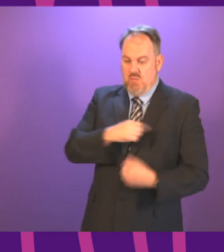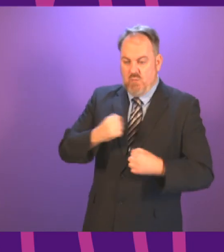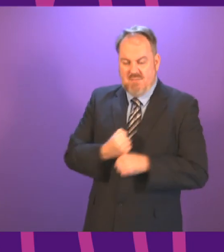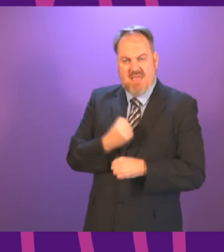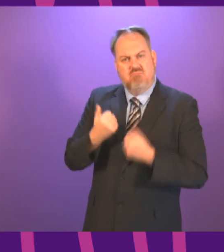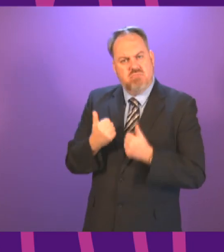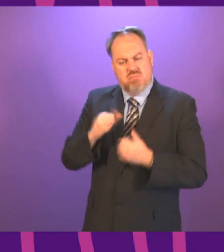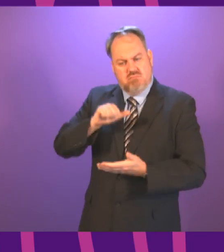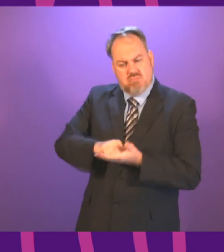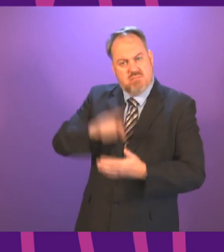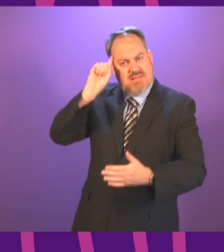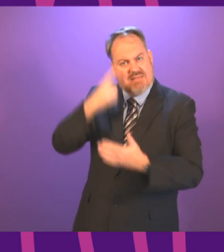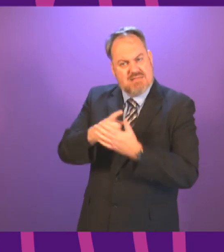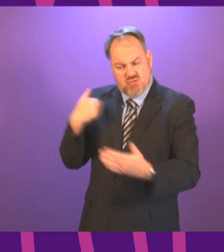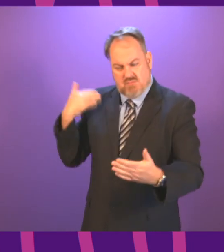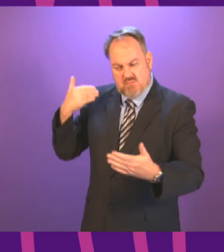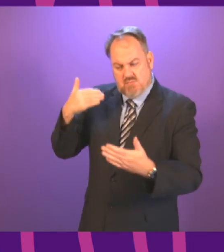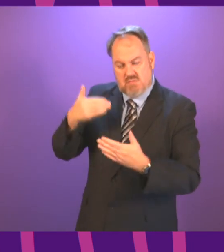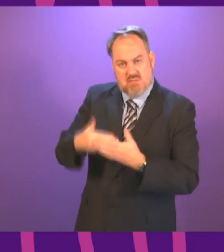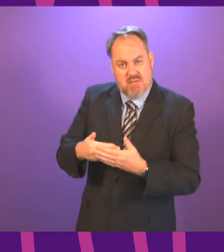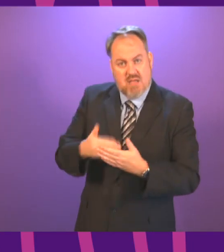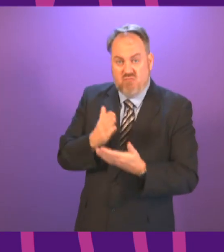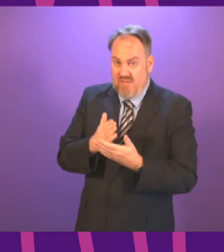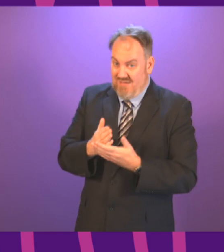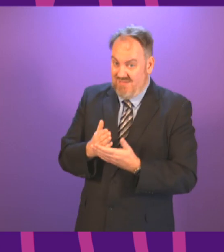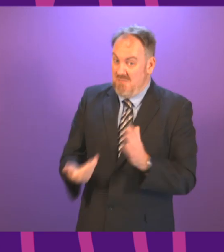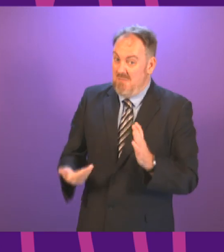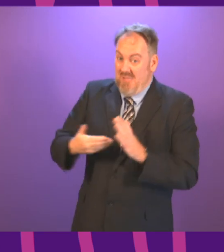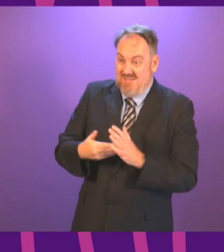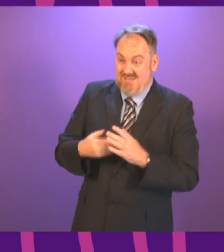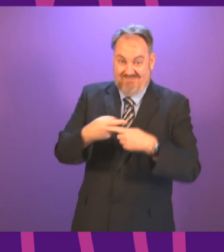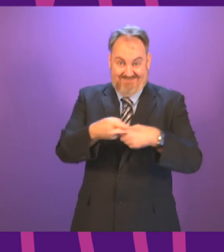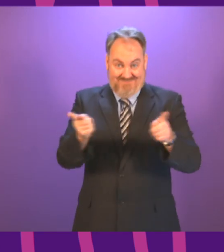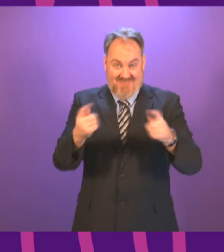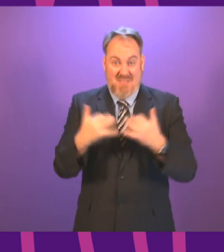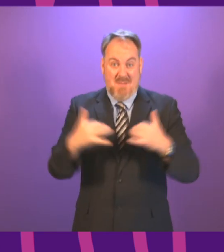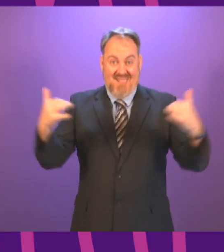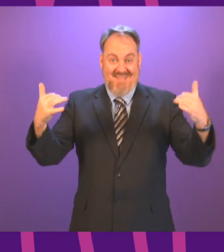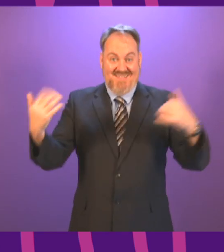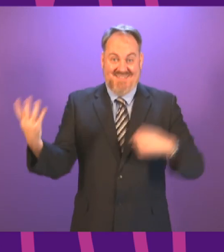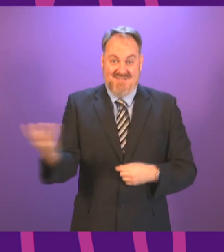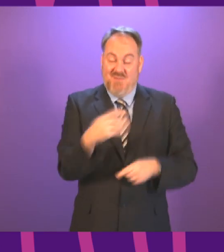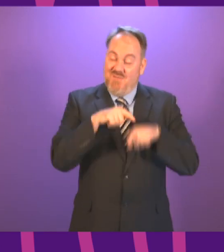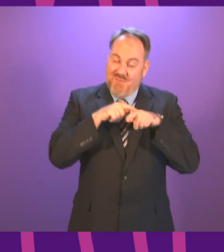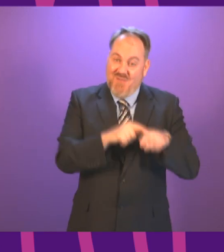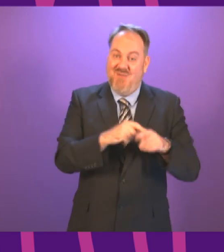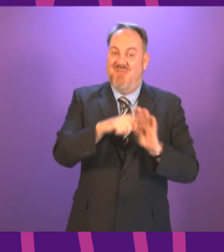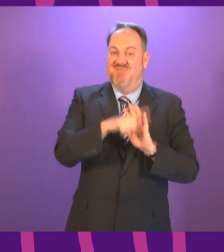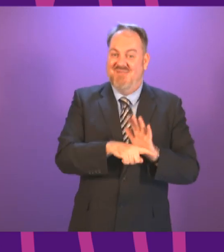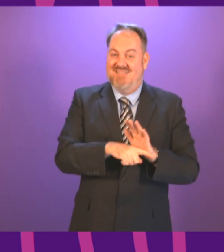to the decisions that we have been taking, but it is much more to do with compliance of people the length and breadth of the country.